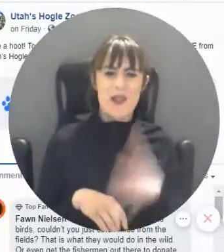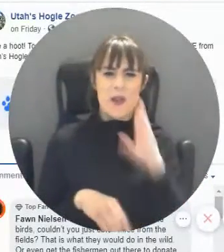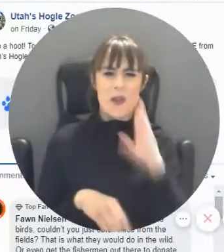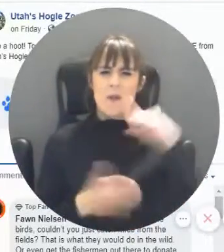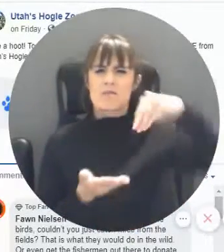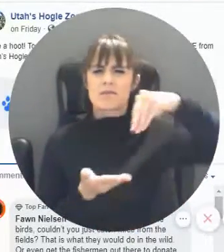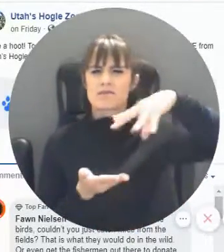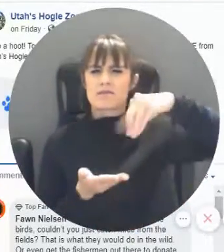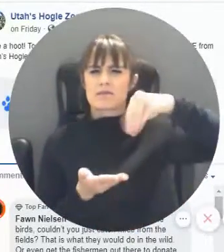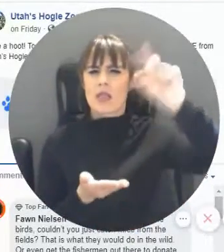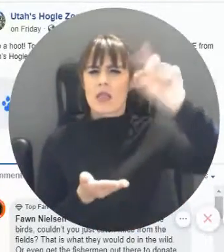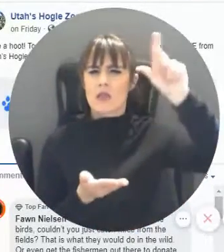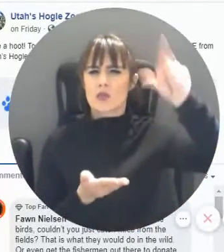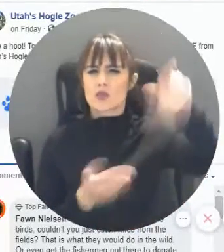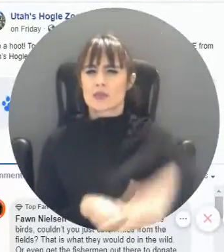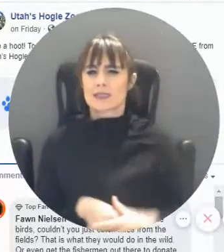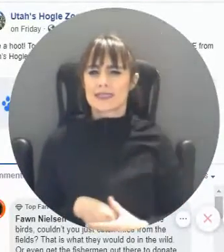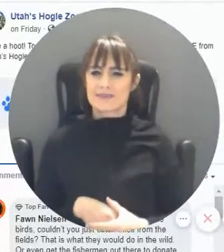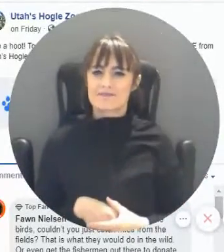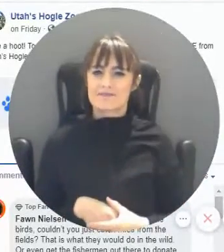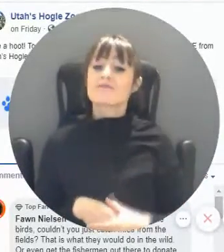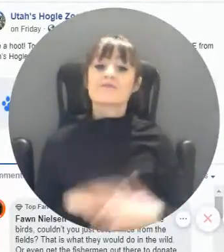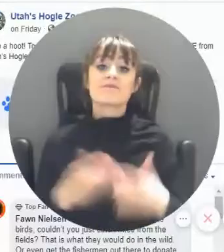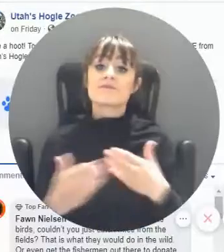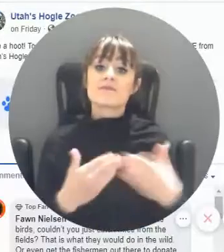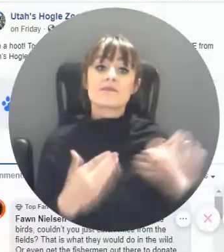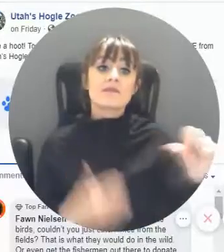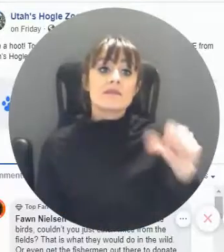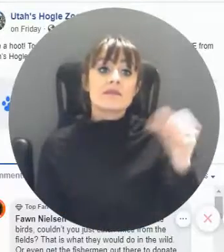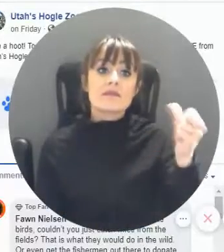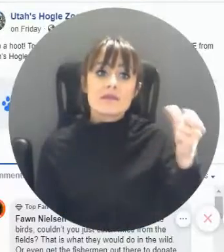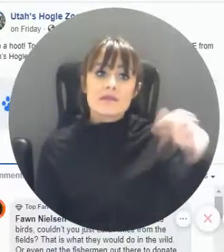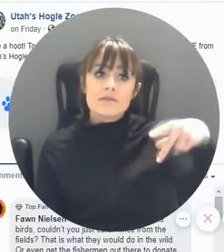Autumn: You can see this pellet is a little more juicy. Brad: Juicy and darker too!